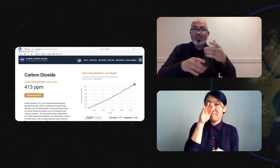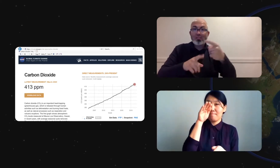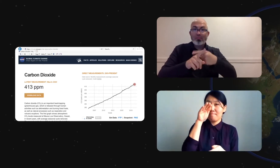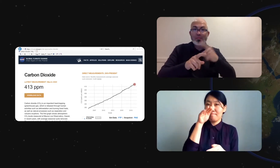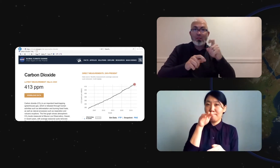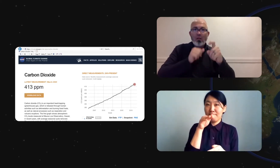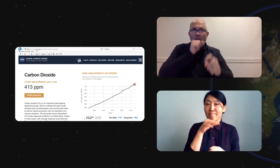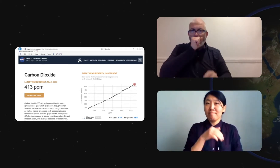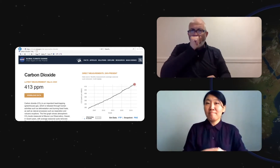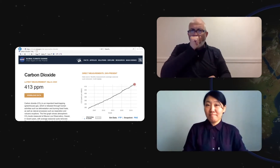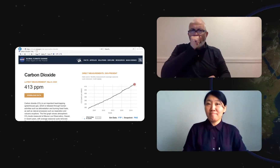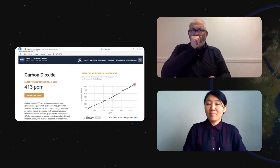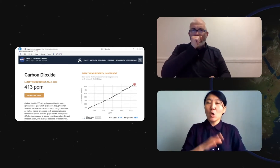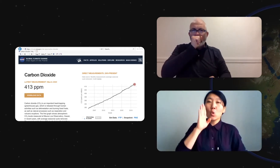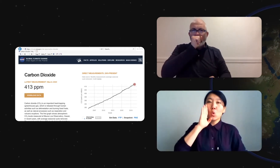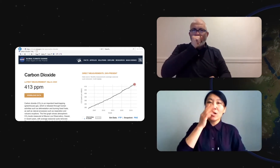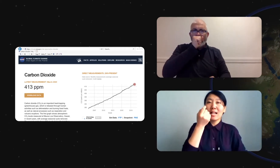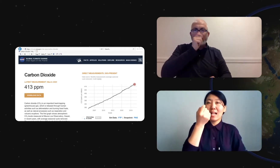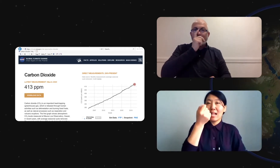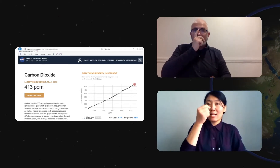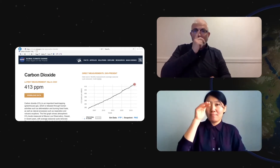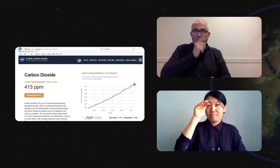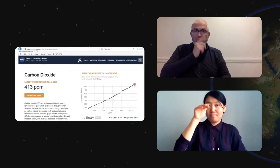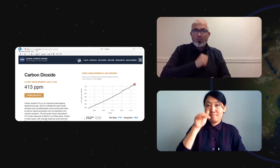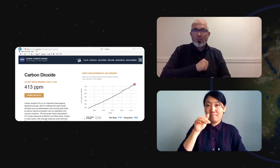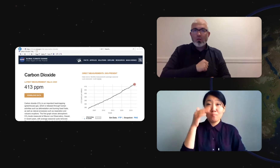Does it change the temperature?"